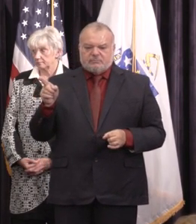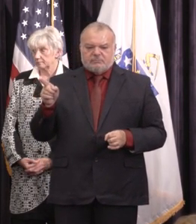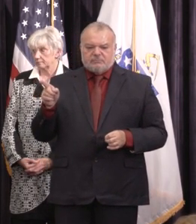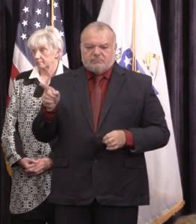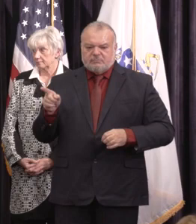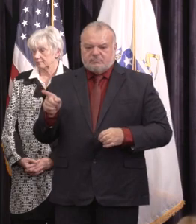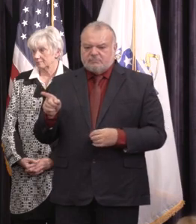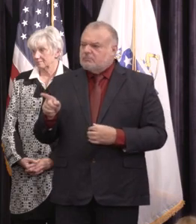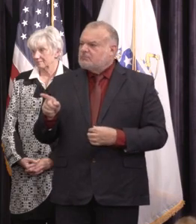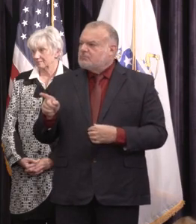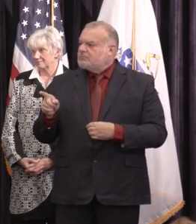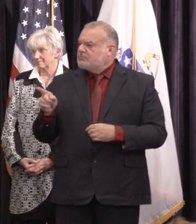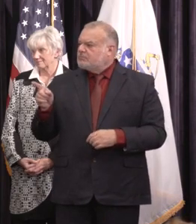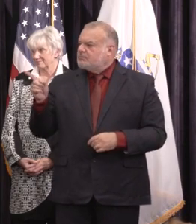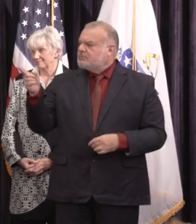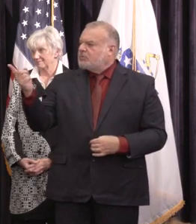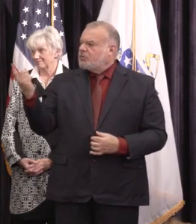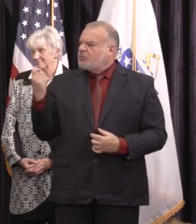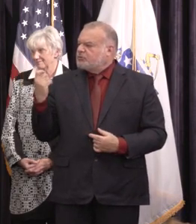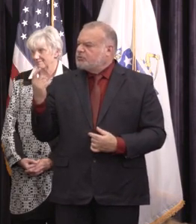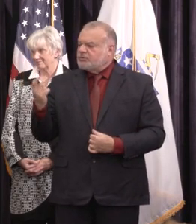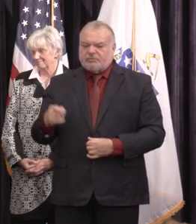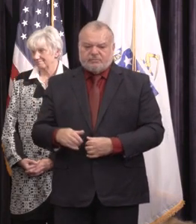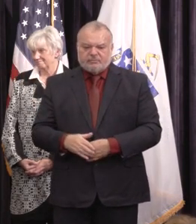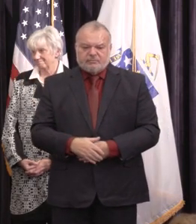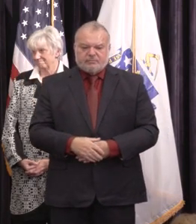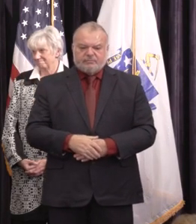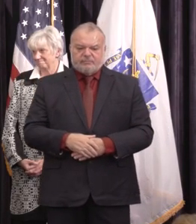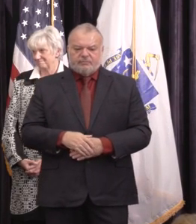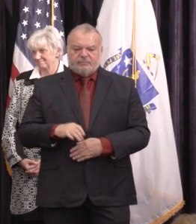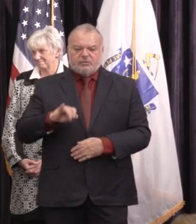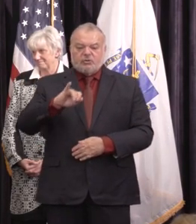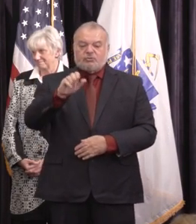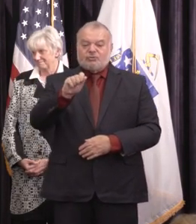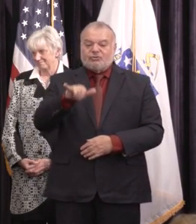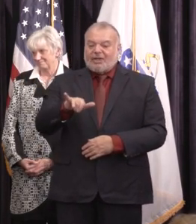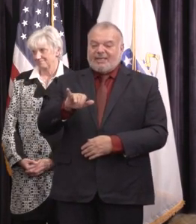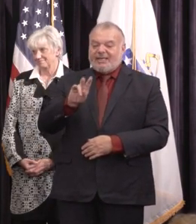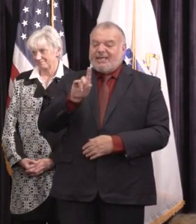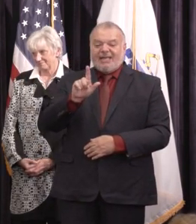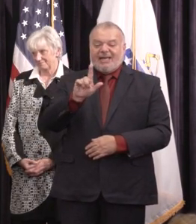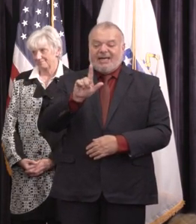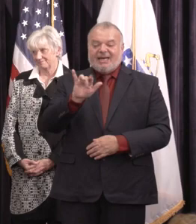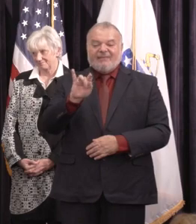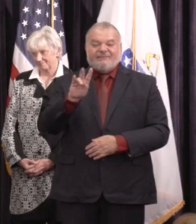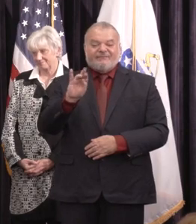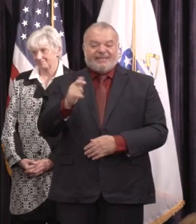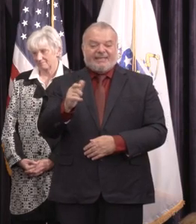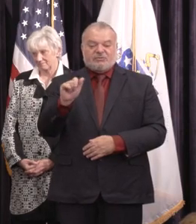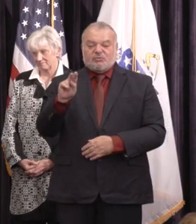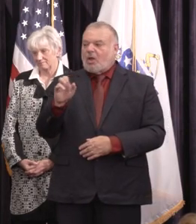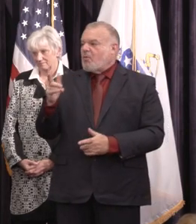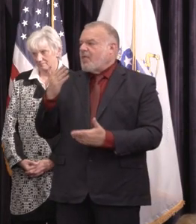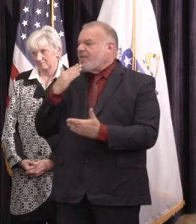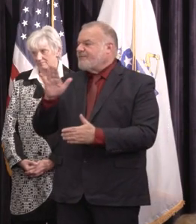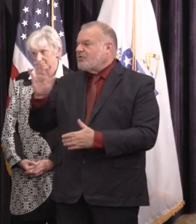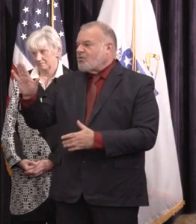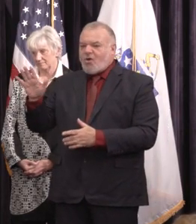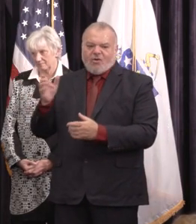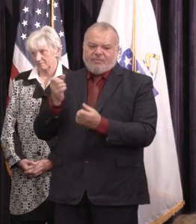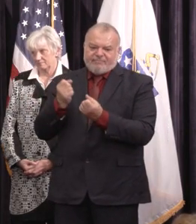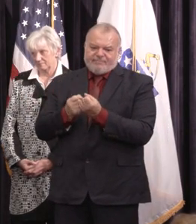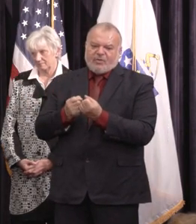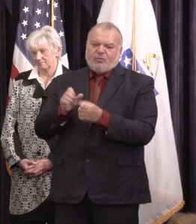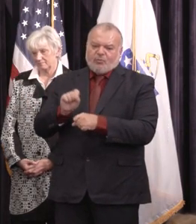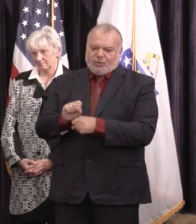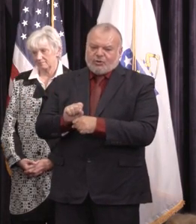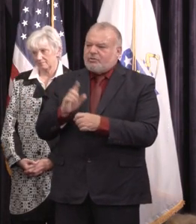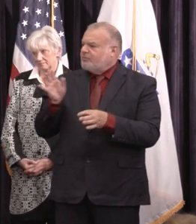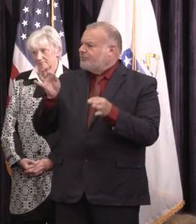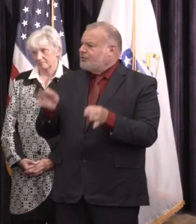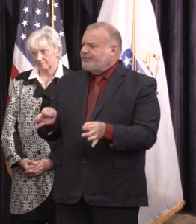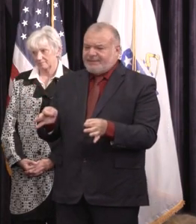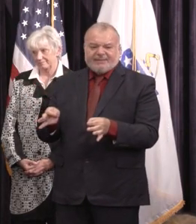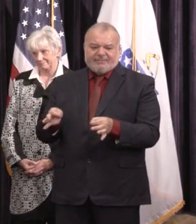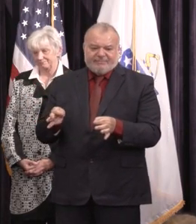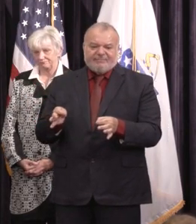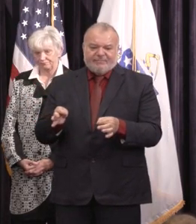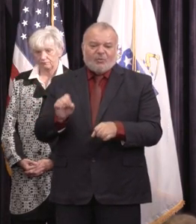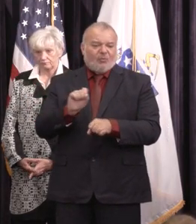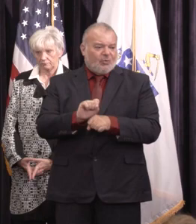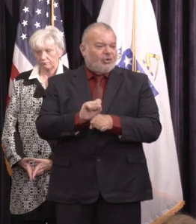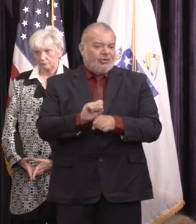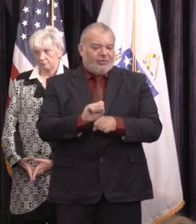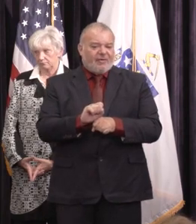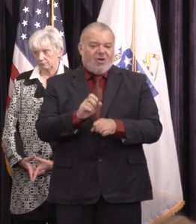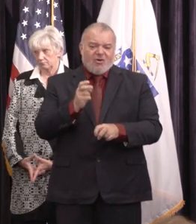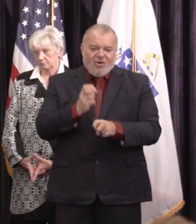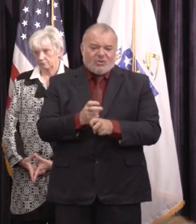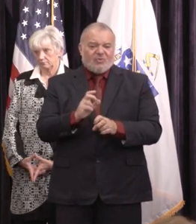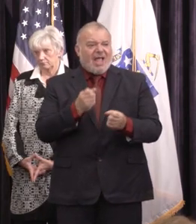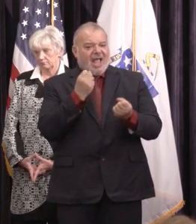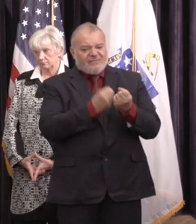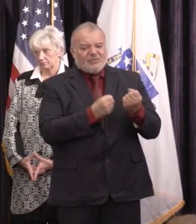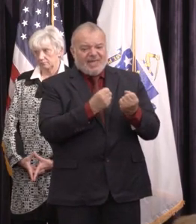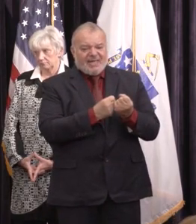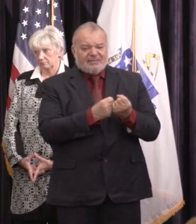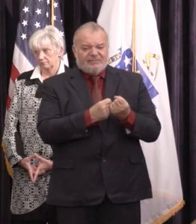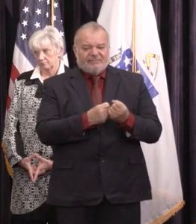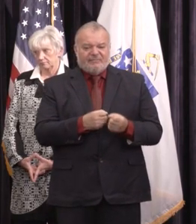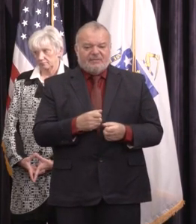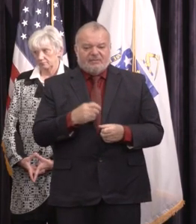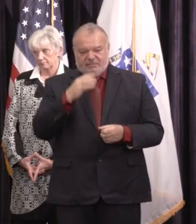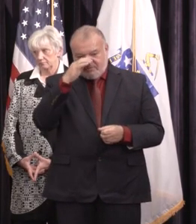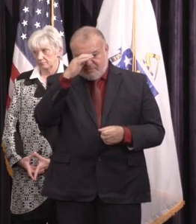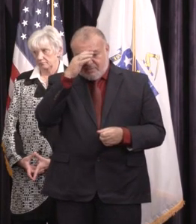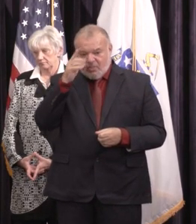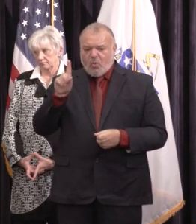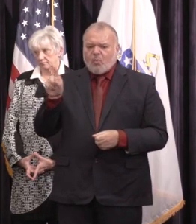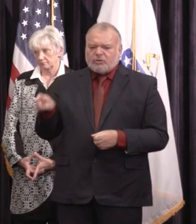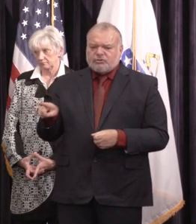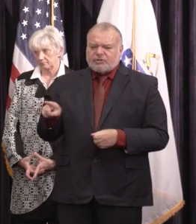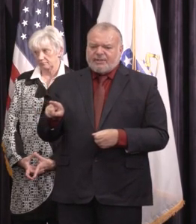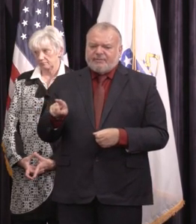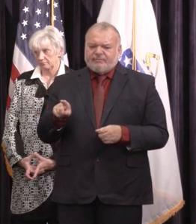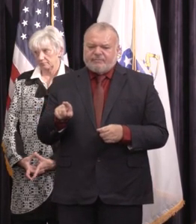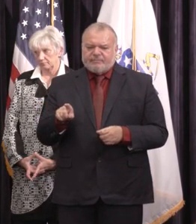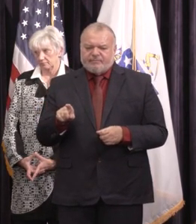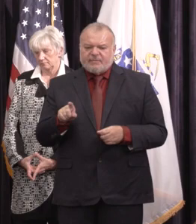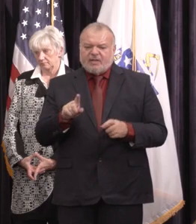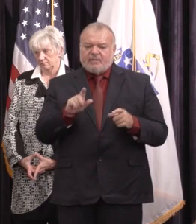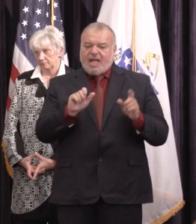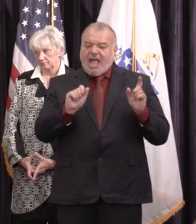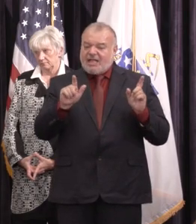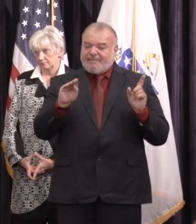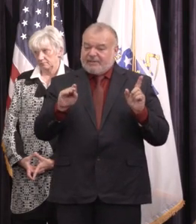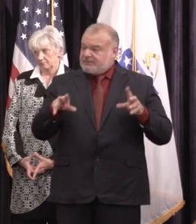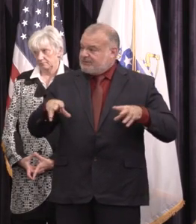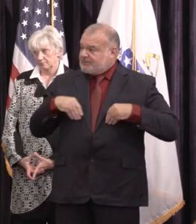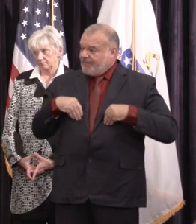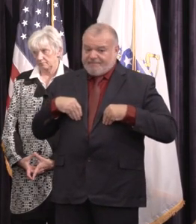our fabulous chair Jay Livingstone. Do you wish to say anything? >> . >> Governor